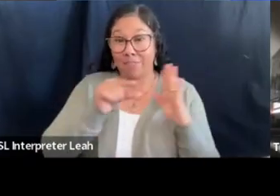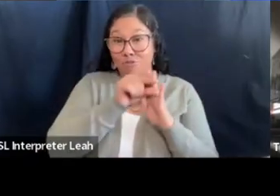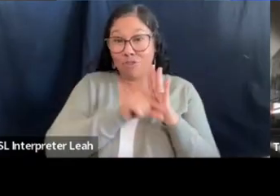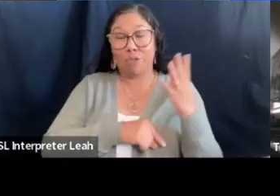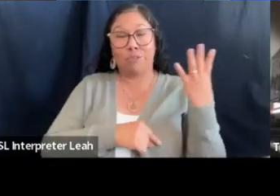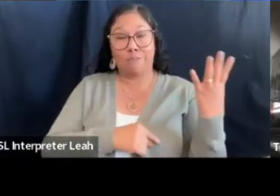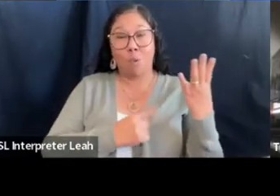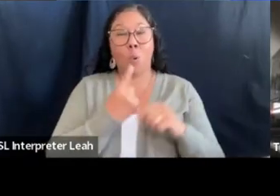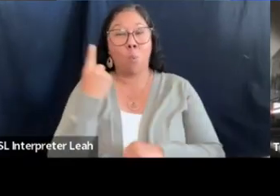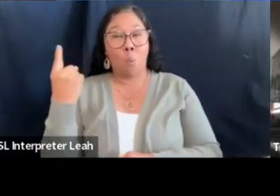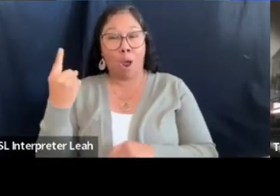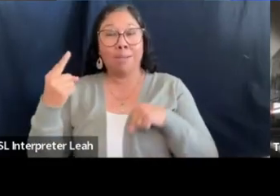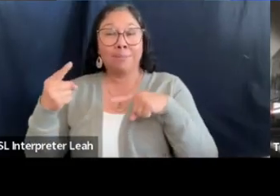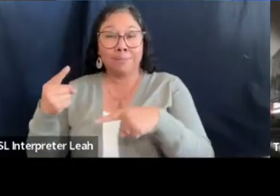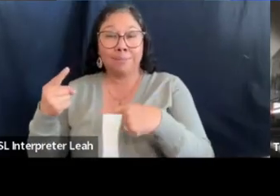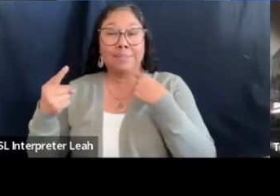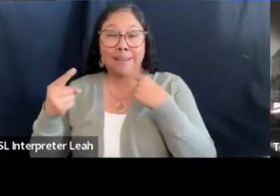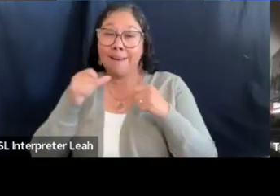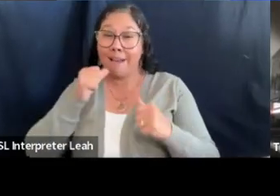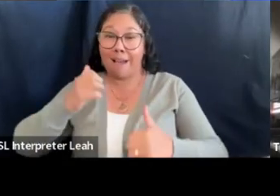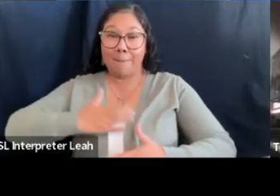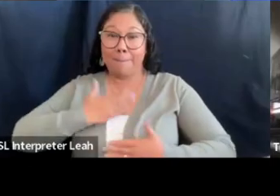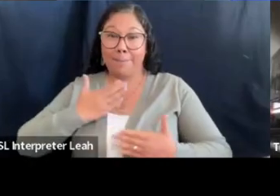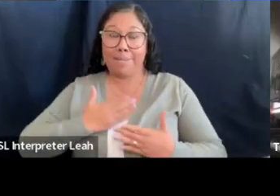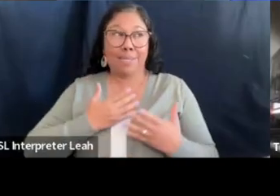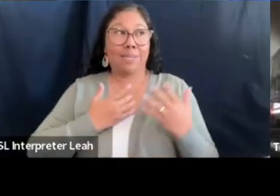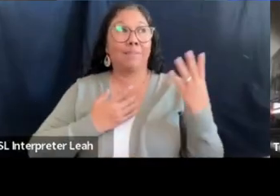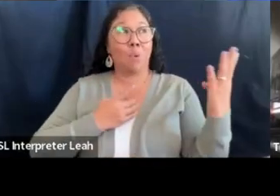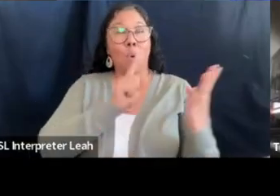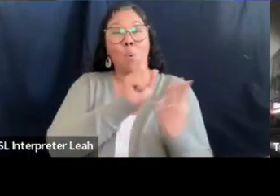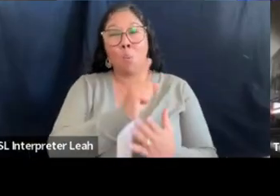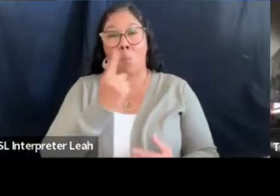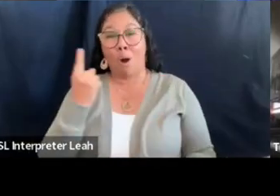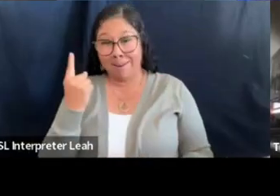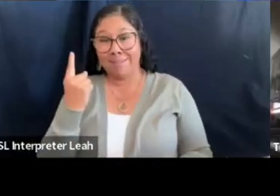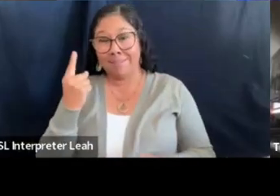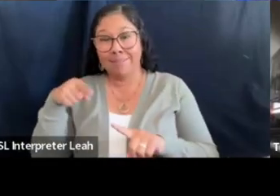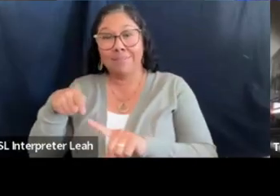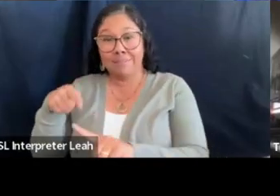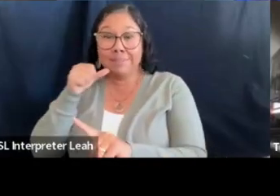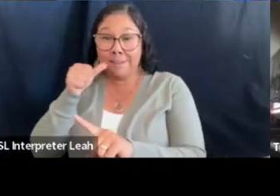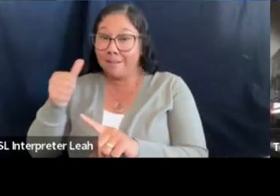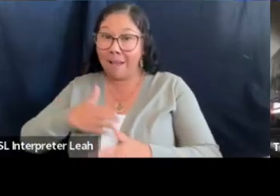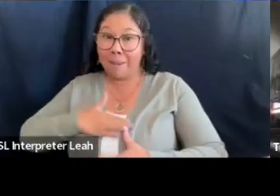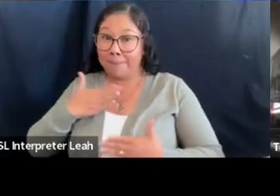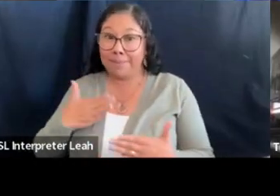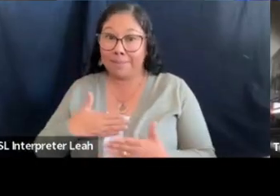they were unhappy, right? One in four black fifth graders in California and um